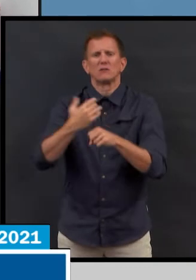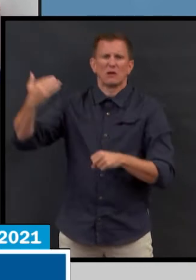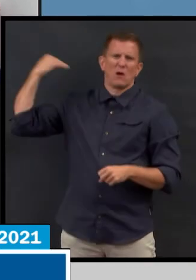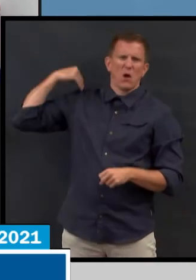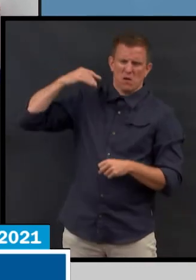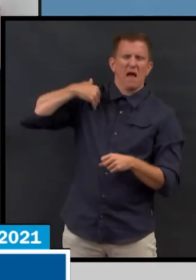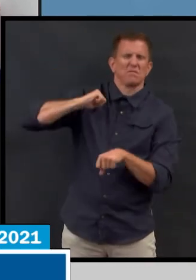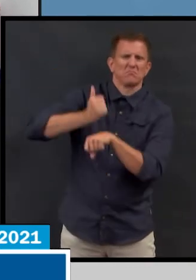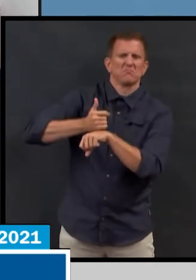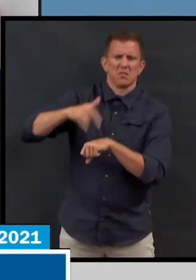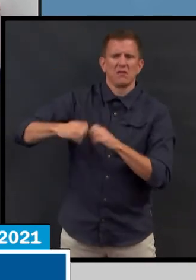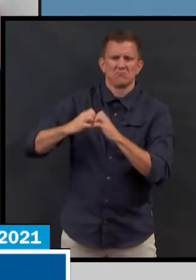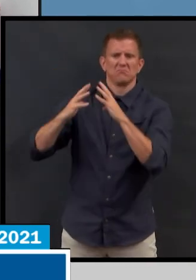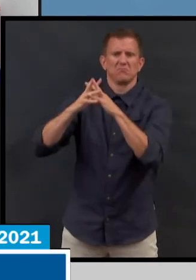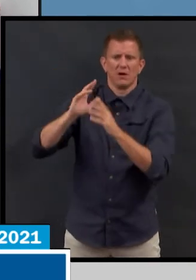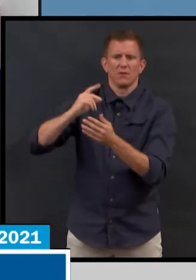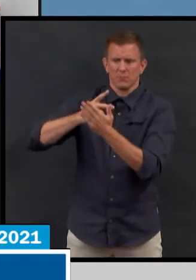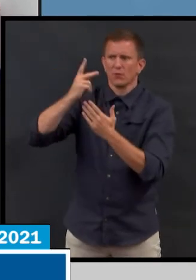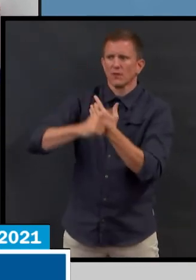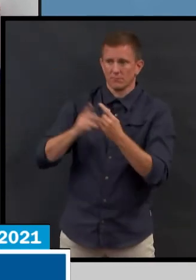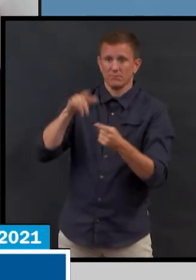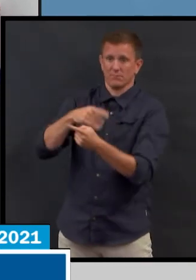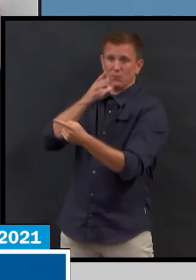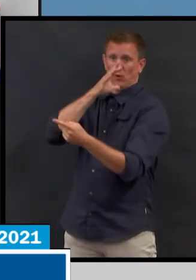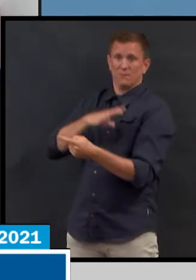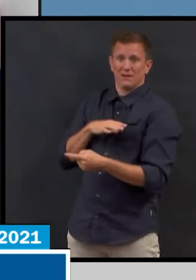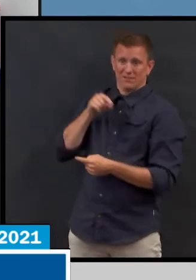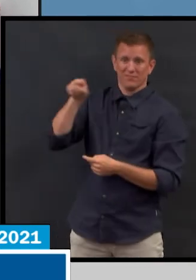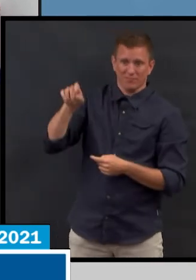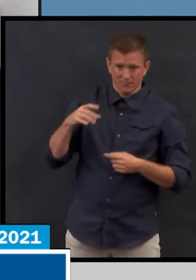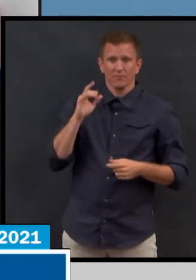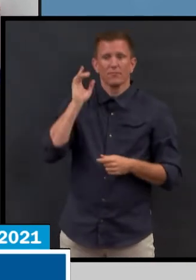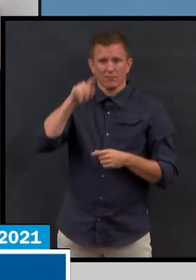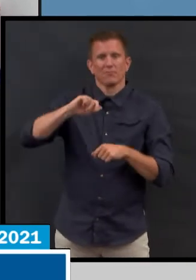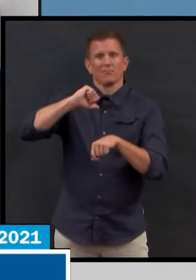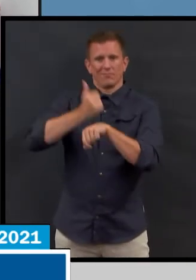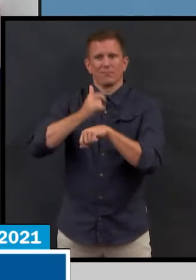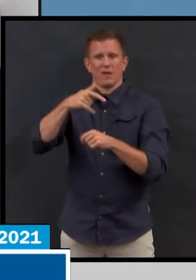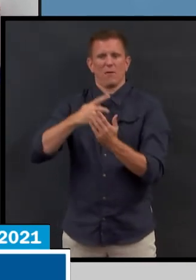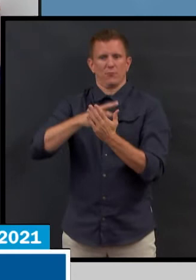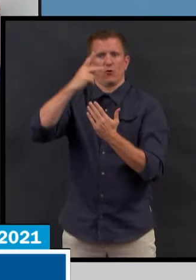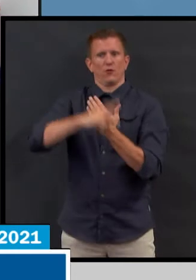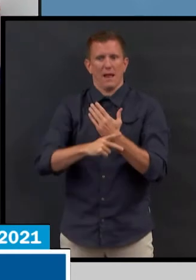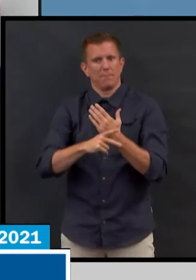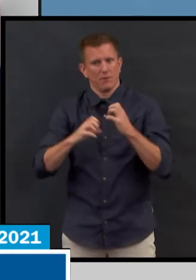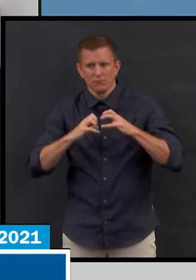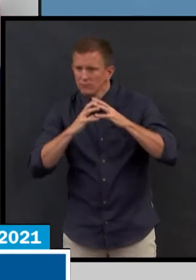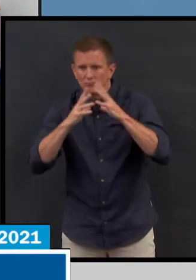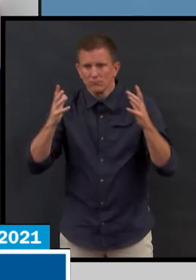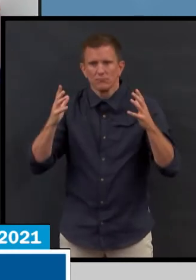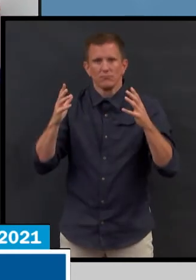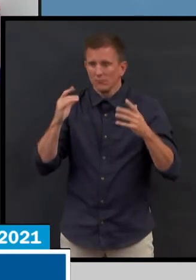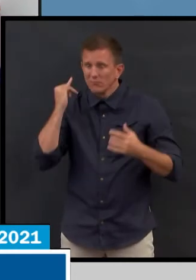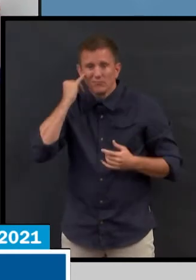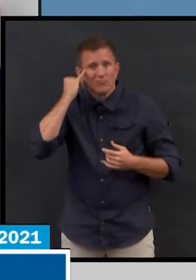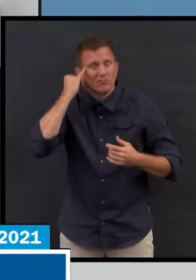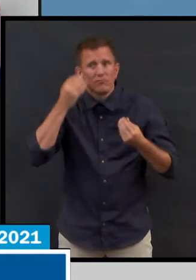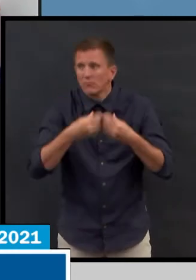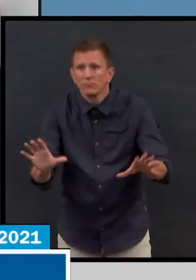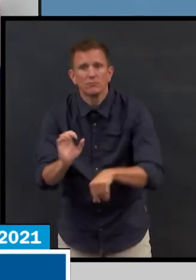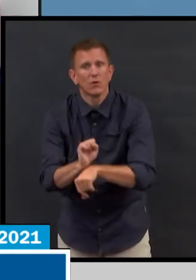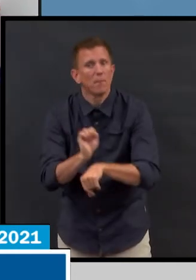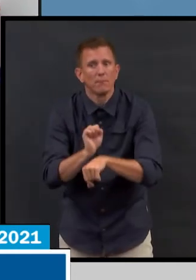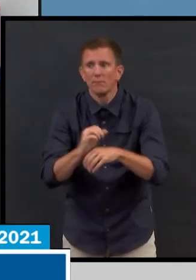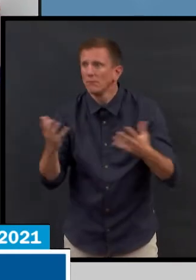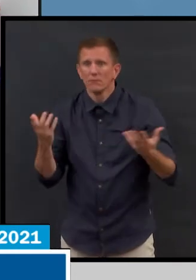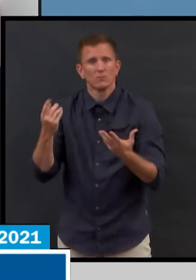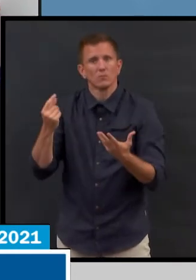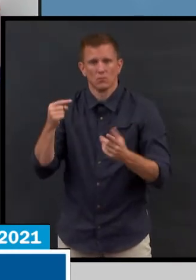with a temporary disruption to their income and to help pay the rent for just a short time so that